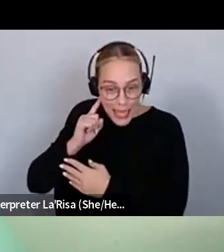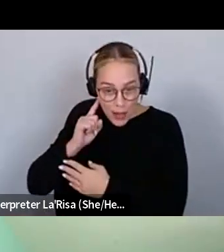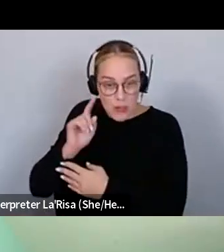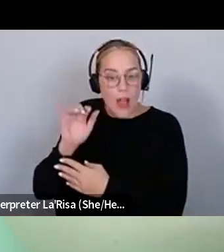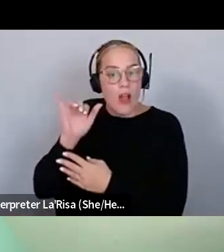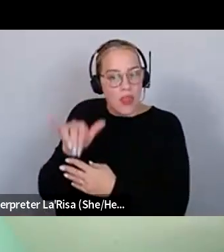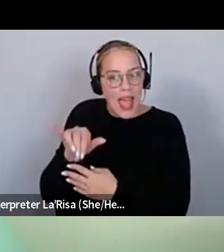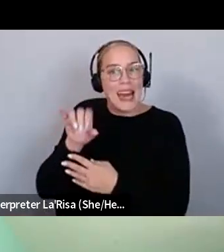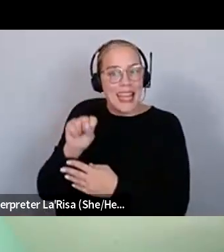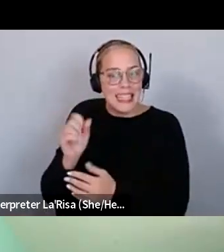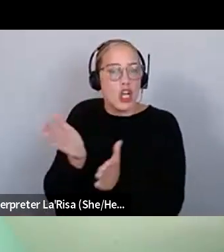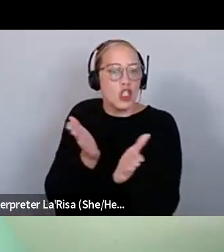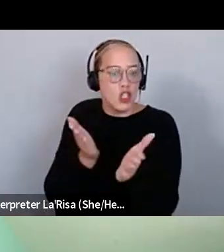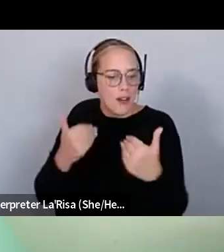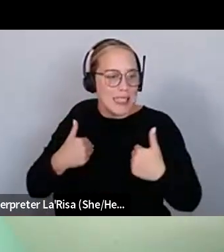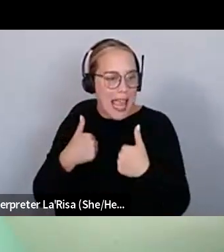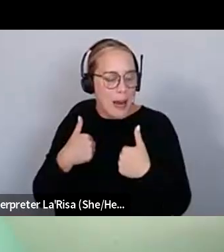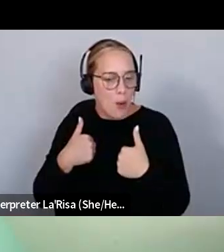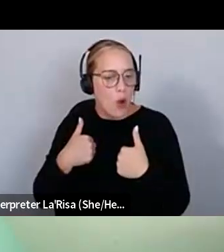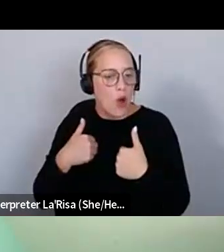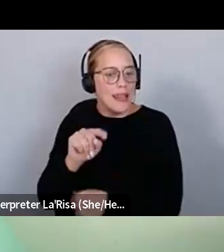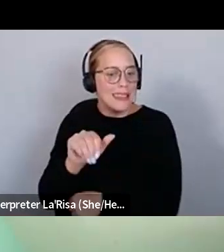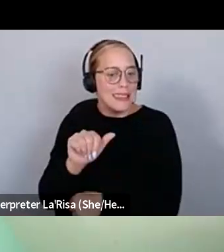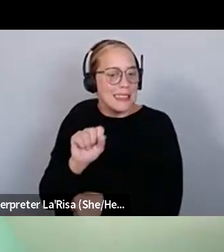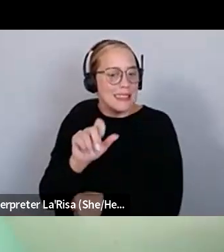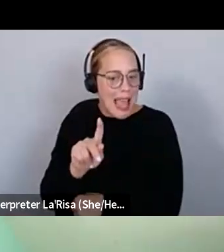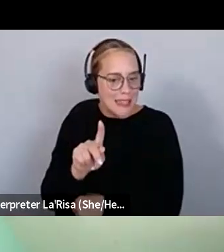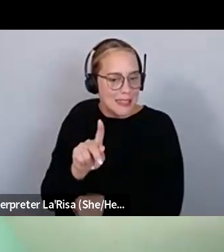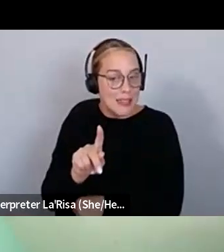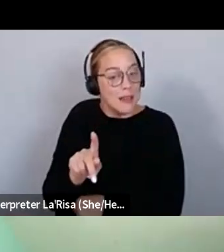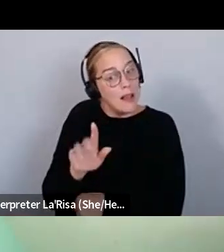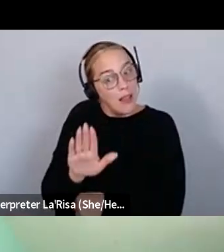ask. What tasks is it trained to perform? Identifying sounds. That is a